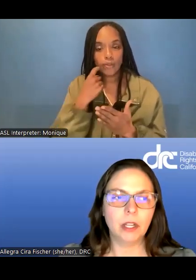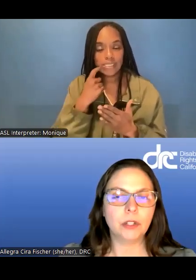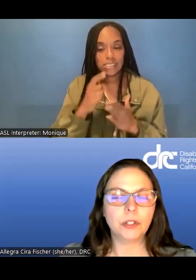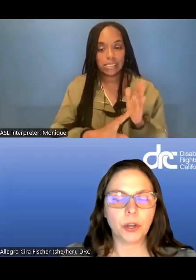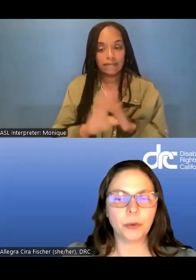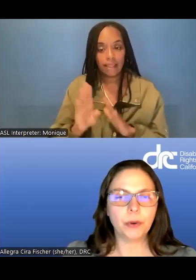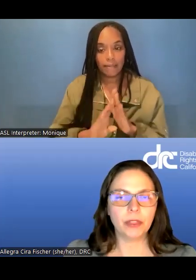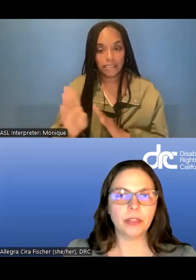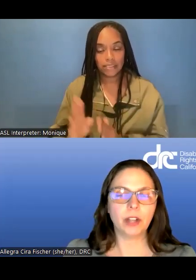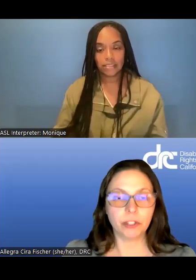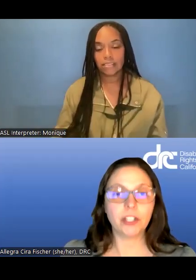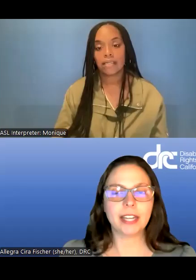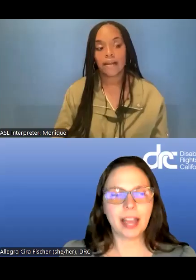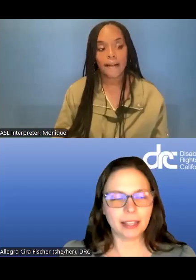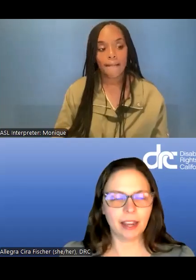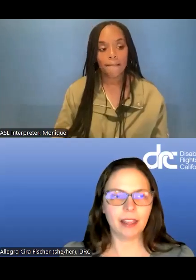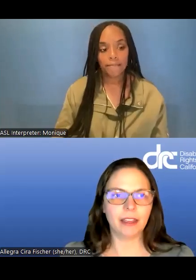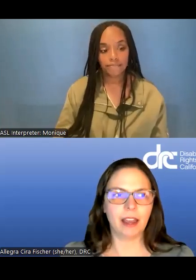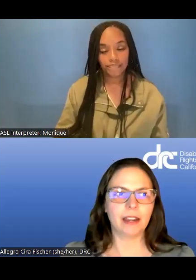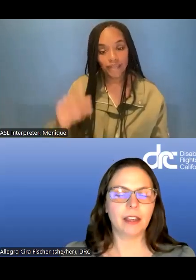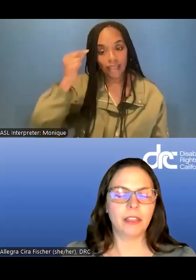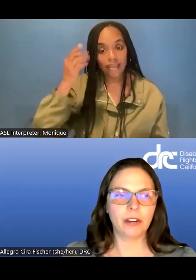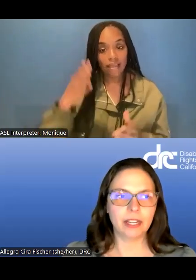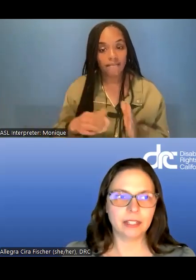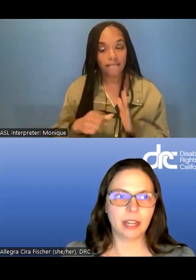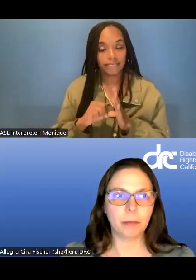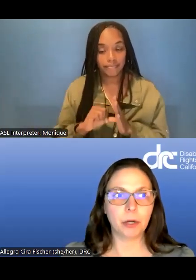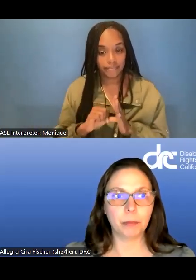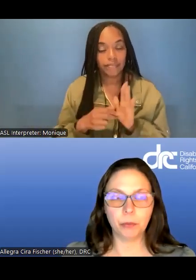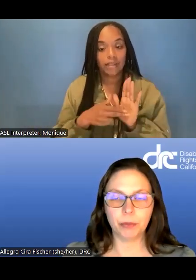So, the governor did highlight that there is a per pupil